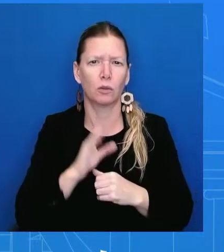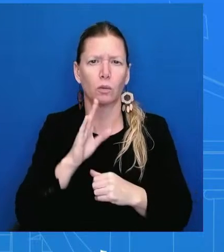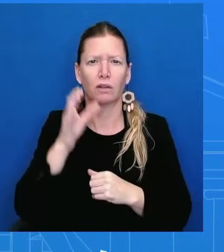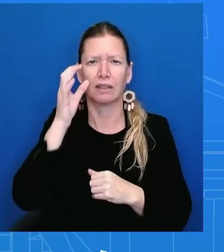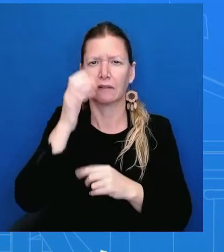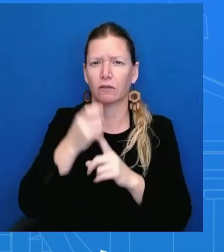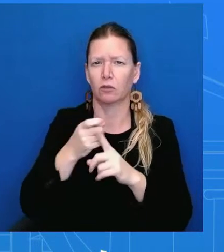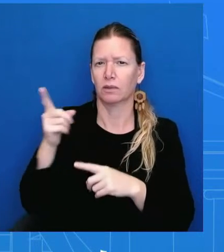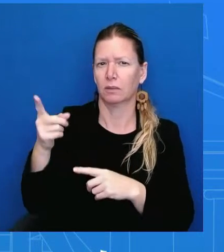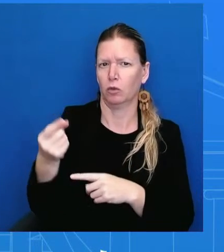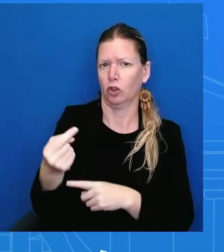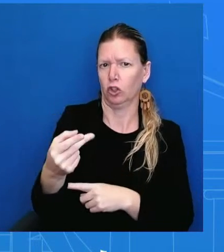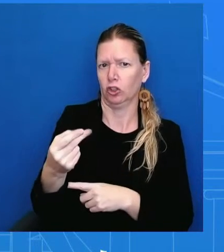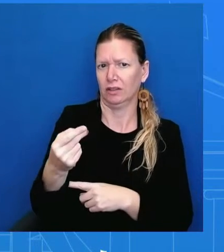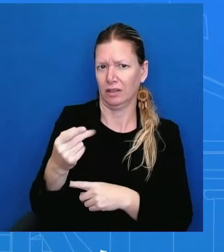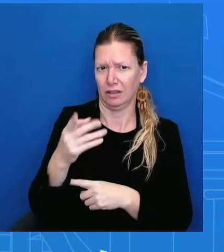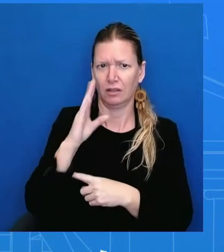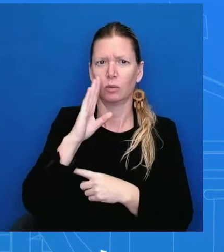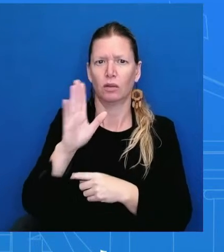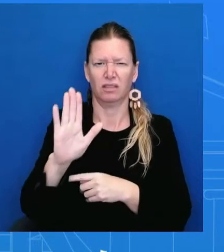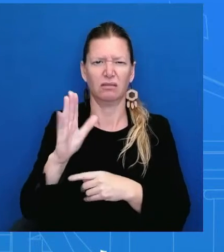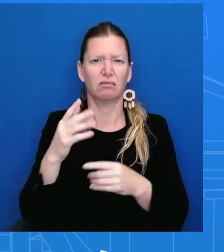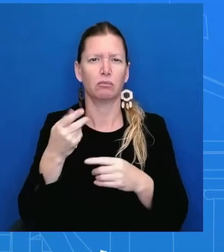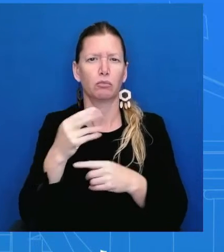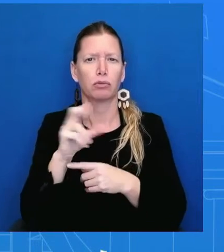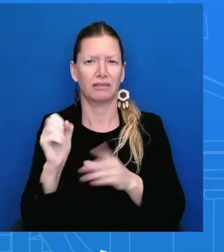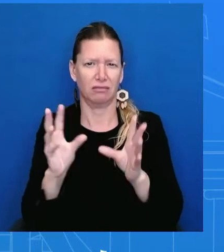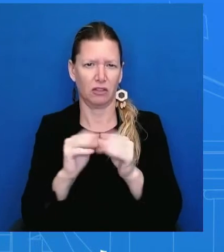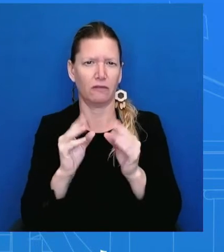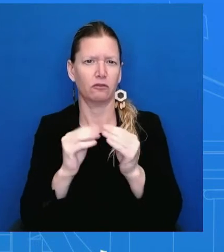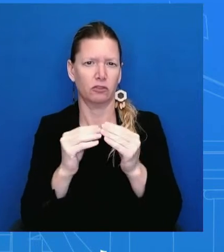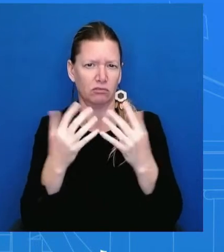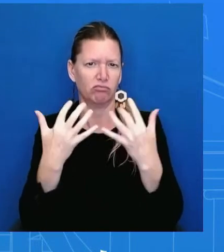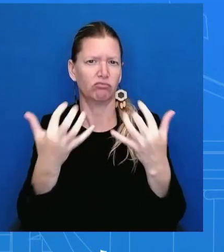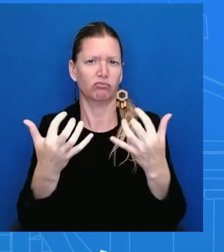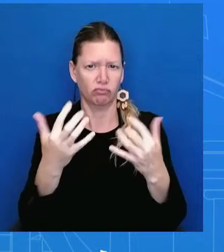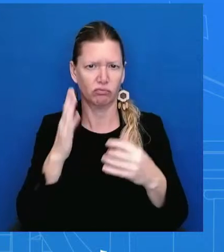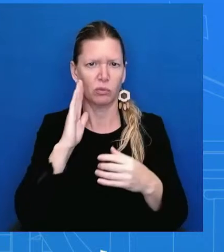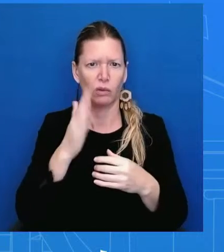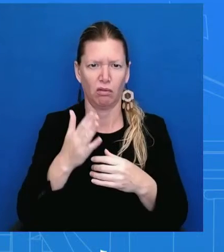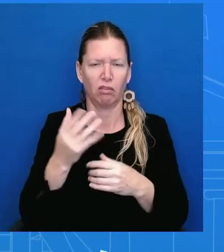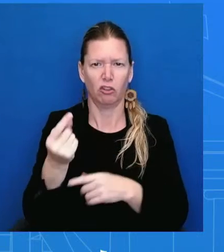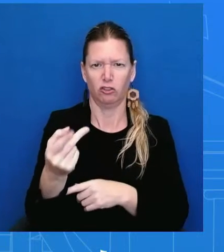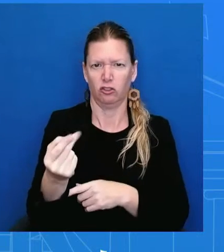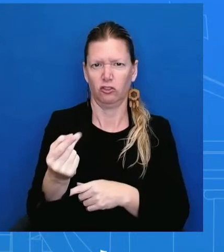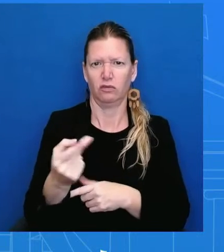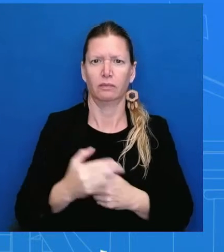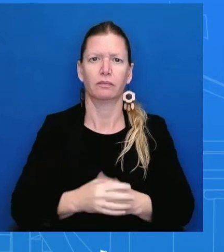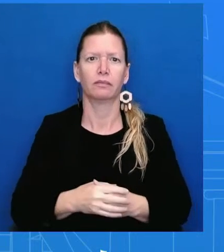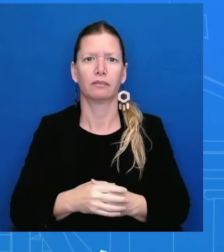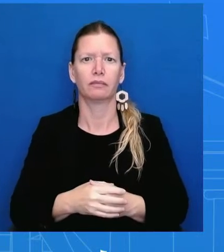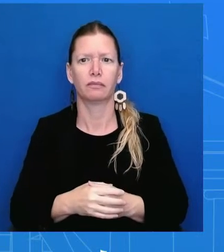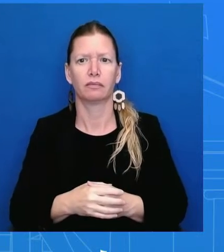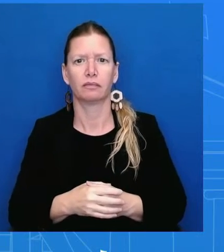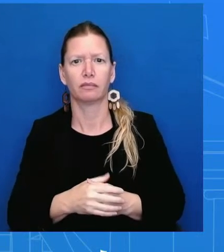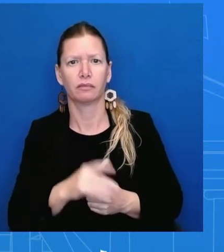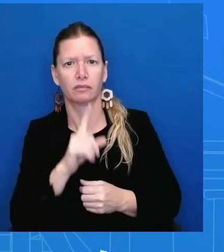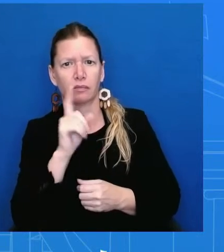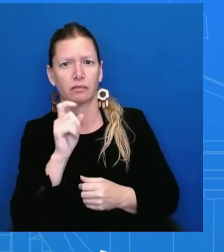Ms. Jean-Pierre: -- as your colleague Justin has -- has stated now many times. The Press: I'll -- I'll give him your regards. Ms. Jean-Pierre: Yeah, yeah. The Press: We shouldn't expect, then, some sort of big outreach push to member- --